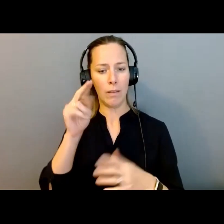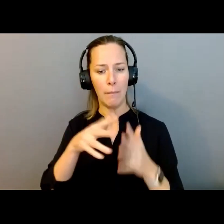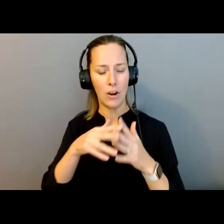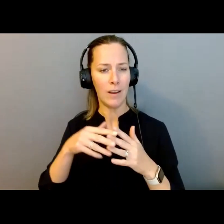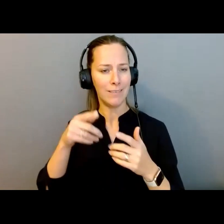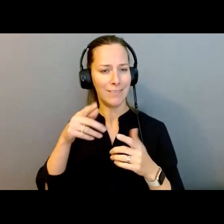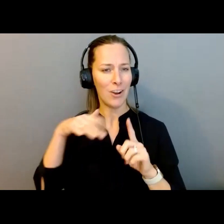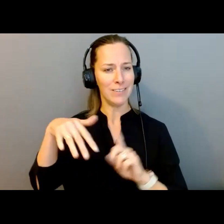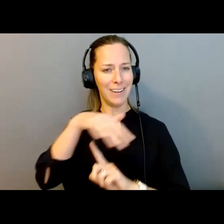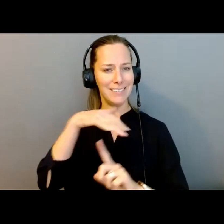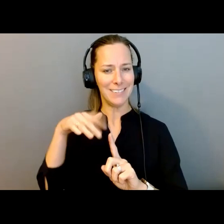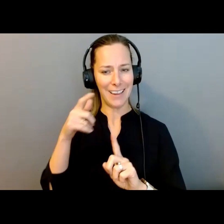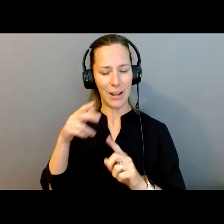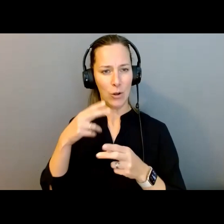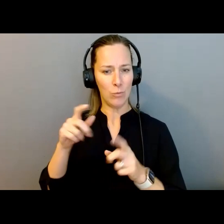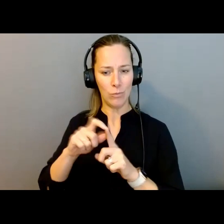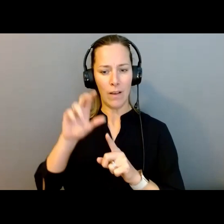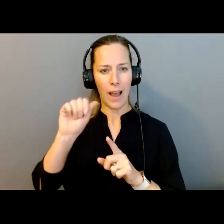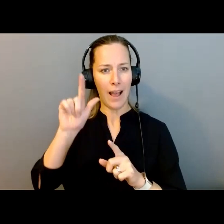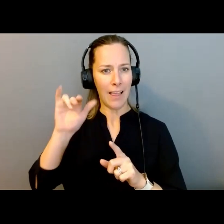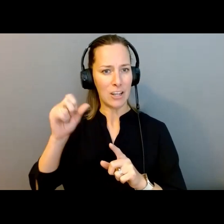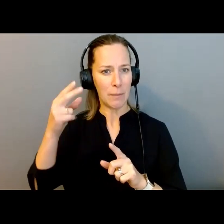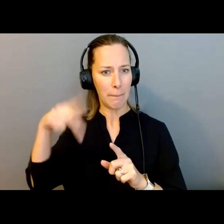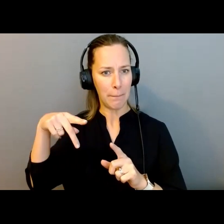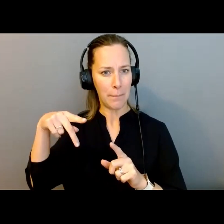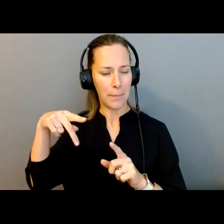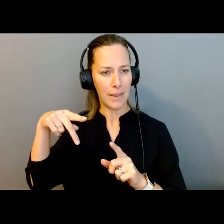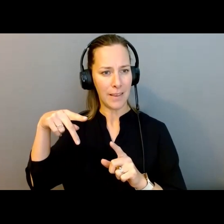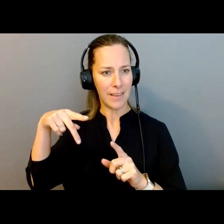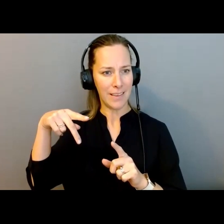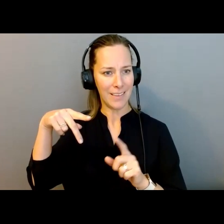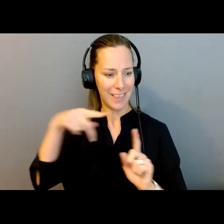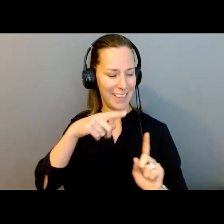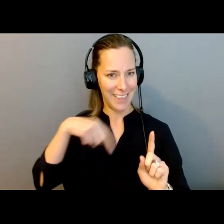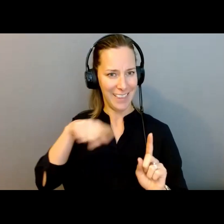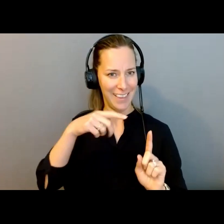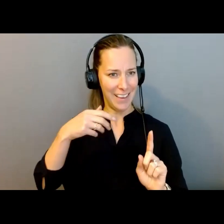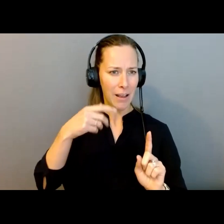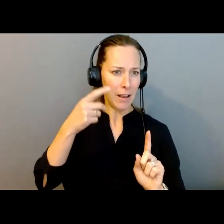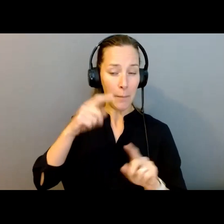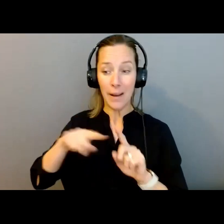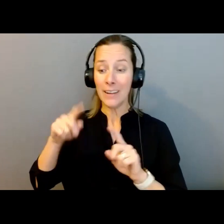in some communities, Indigenous communities, there isn't even language to talk about disability. And